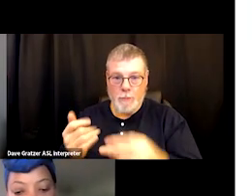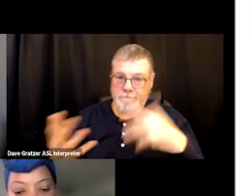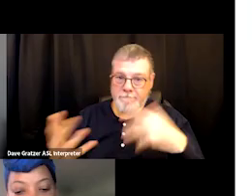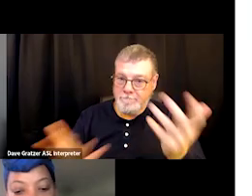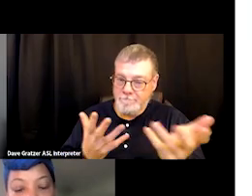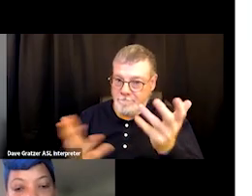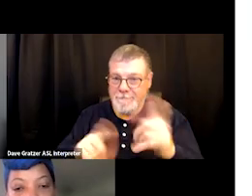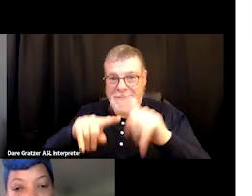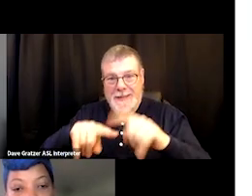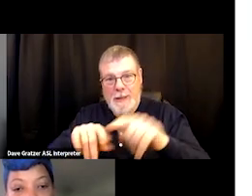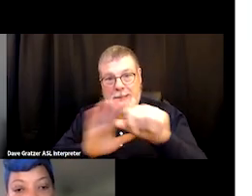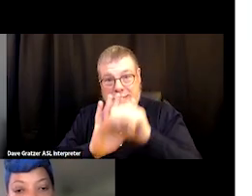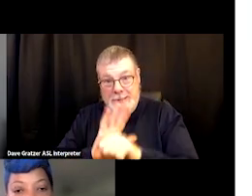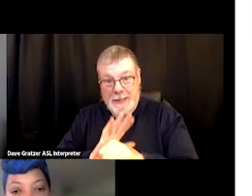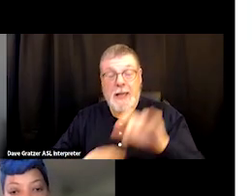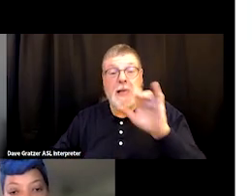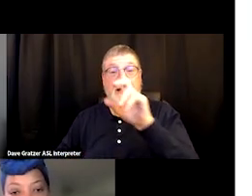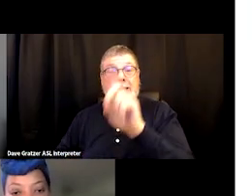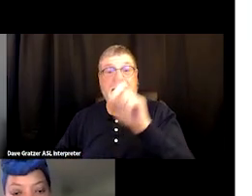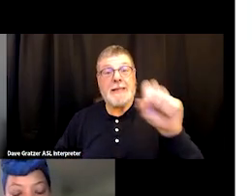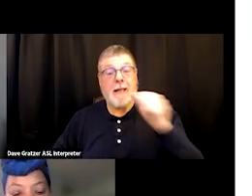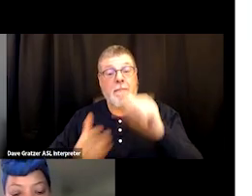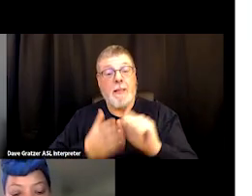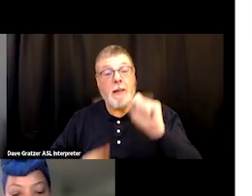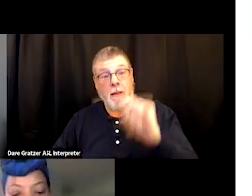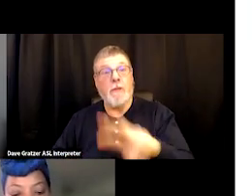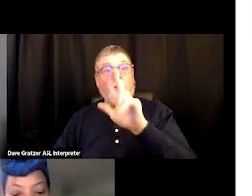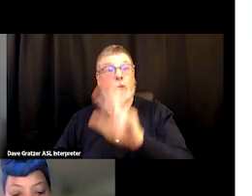So if DDS mails your client a 3373